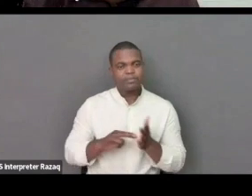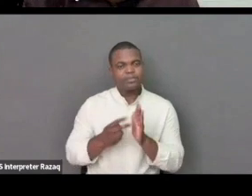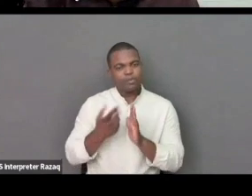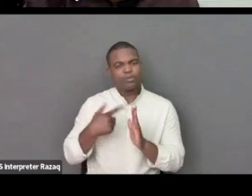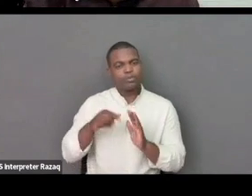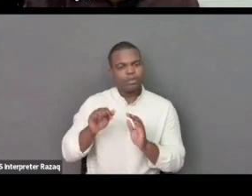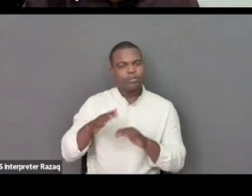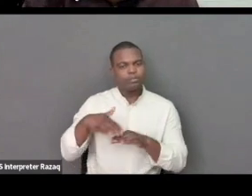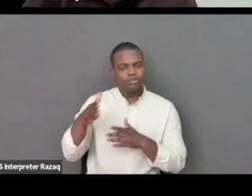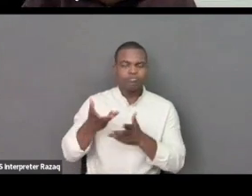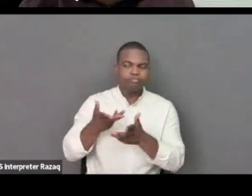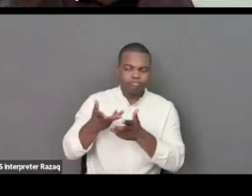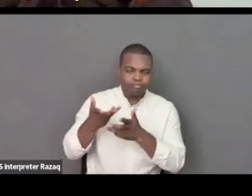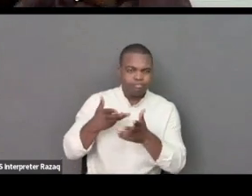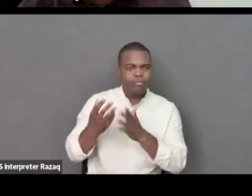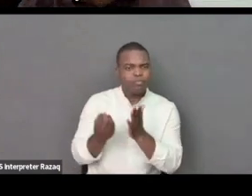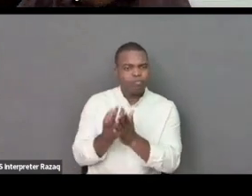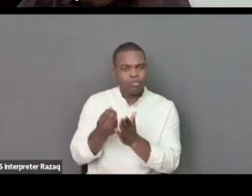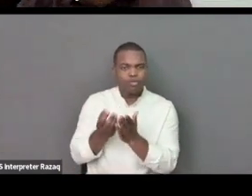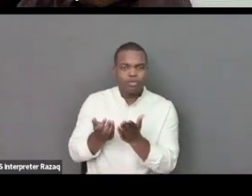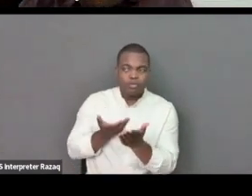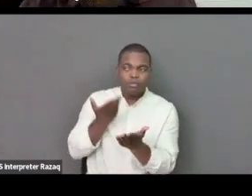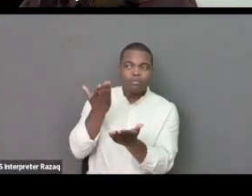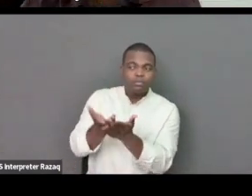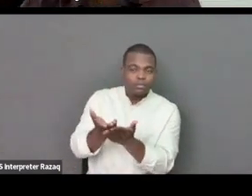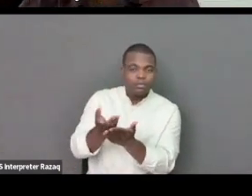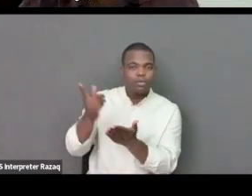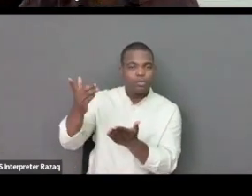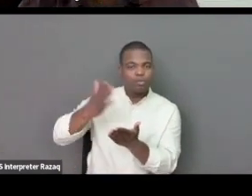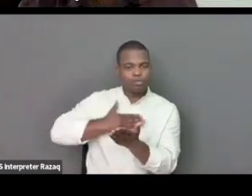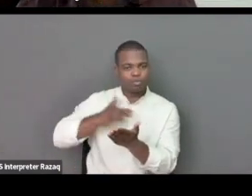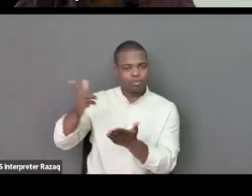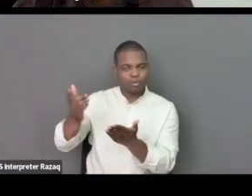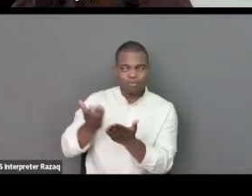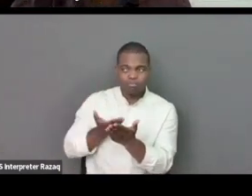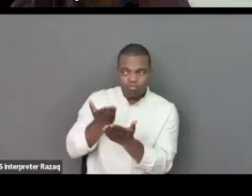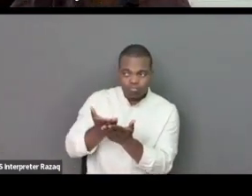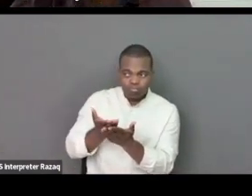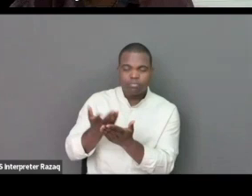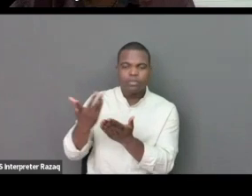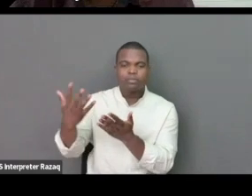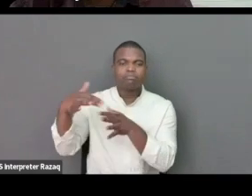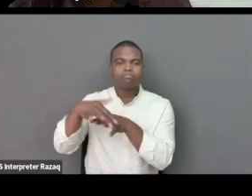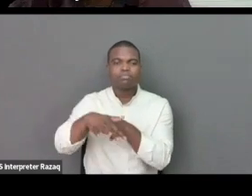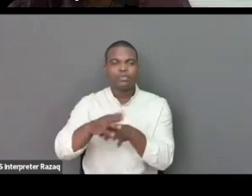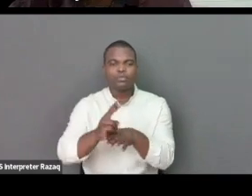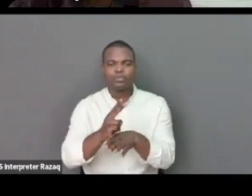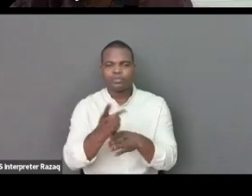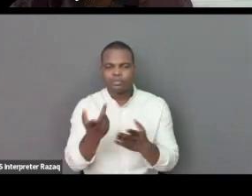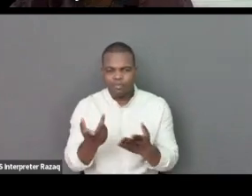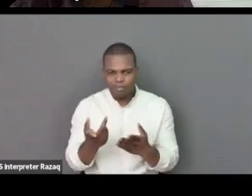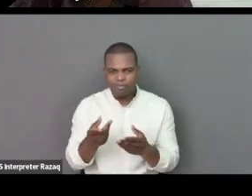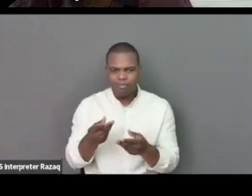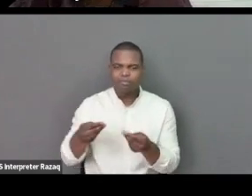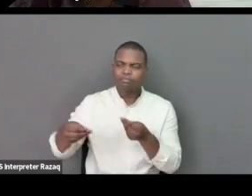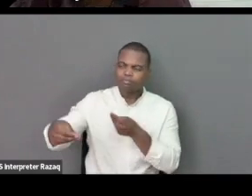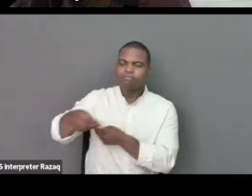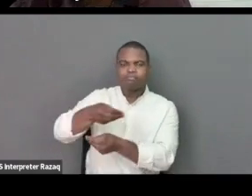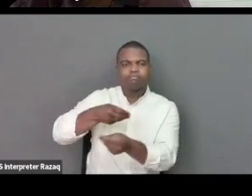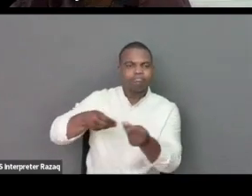Then, when we talk about understanding feedback, again, we think it's important